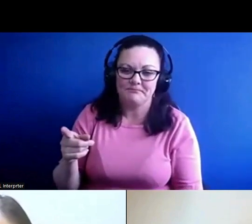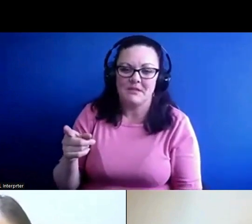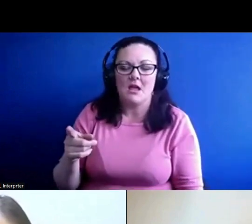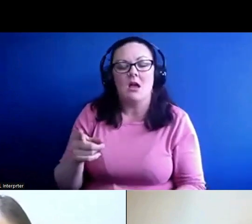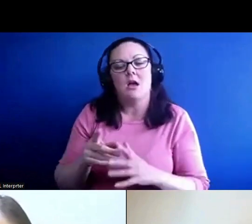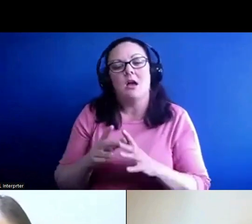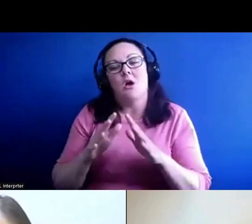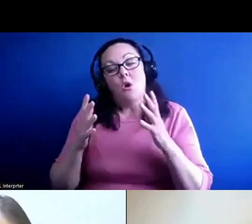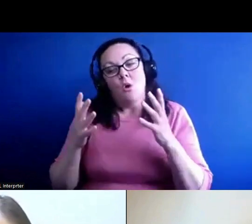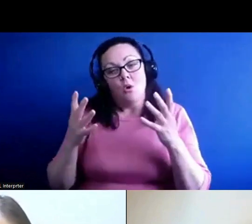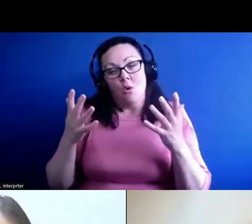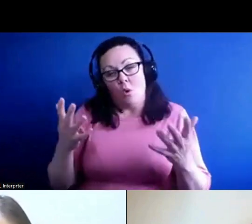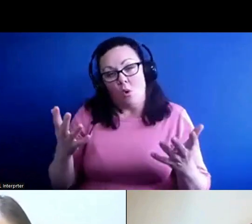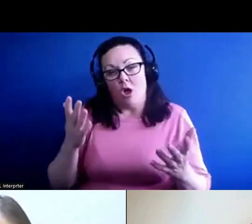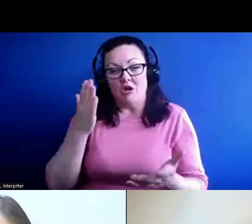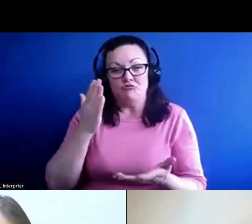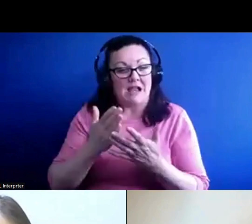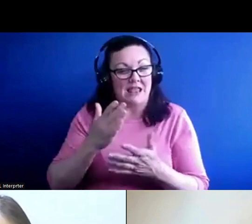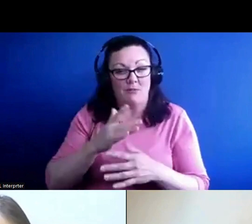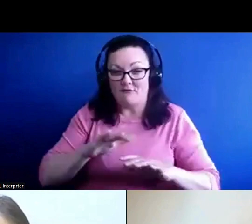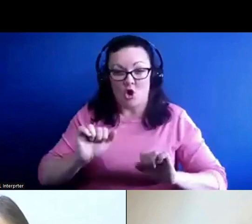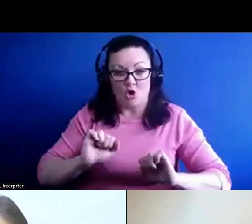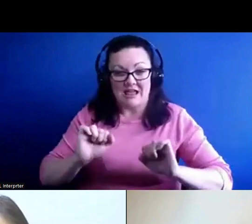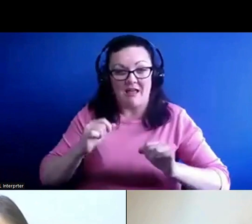We haven't truly thought through this yet, but if they were to